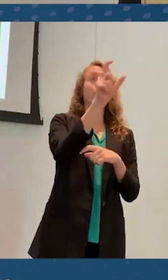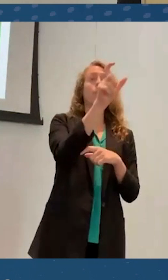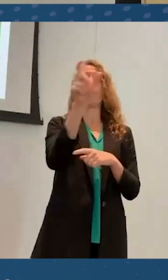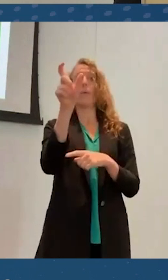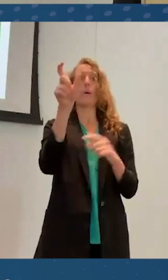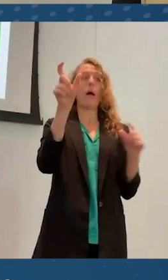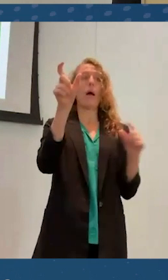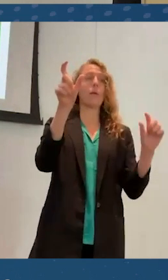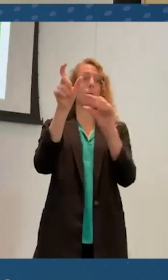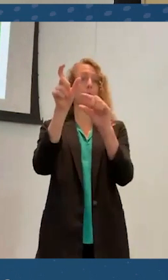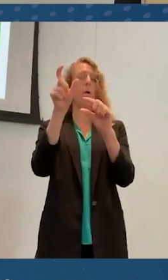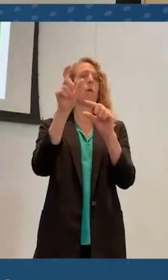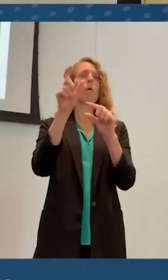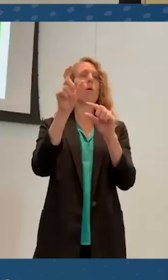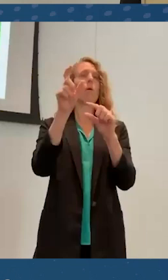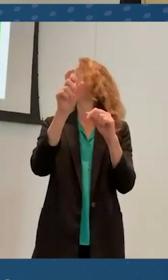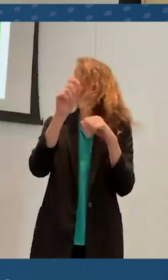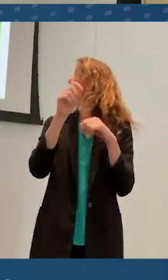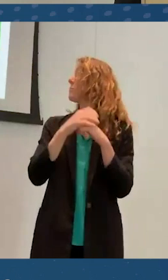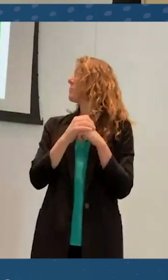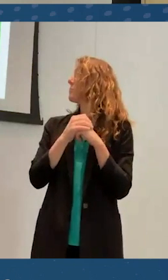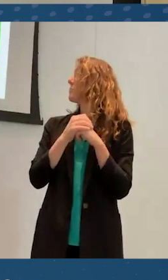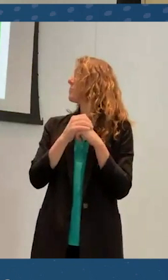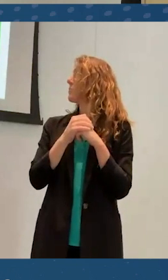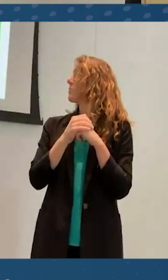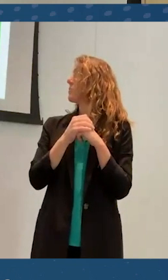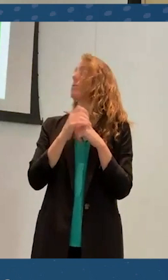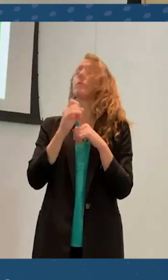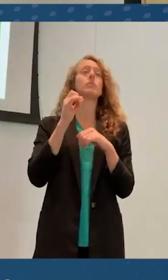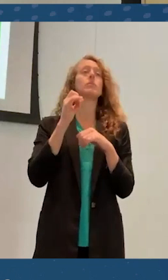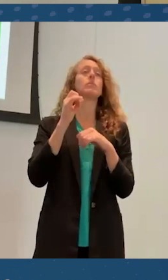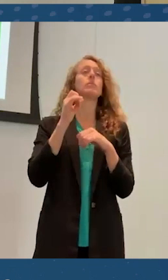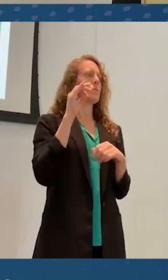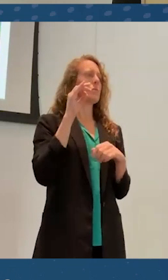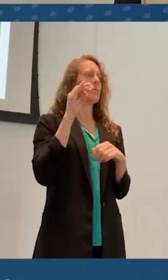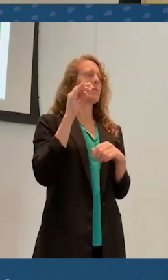is fine, but they shouldn't follow the head's role.